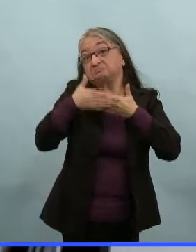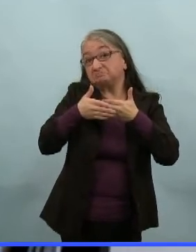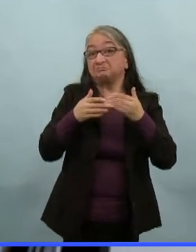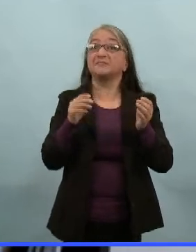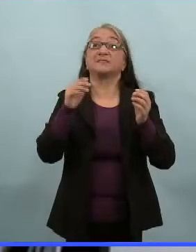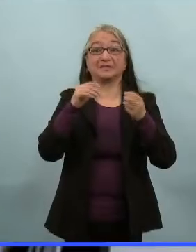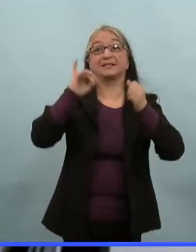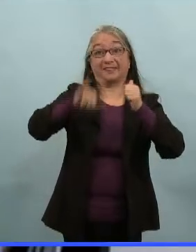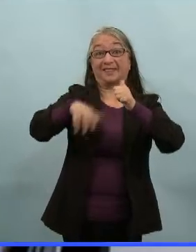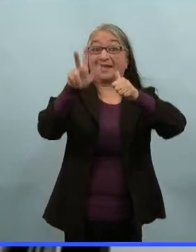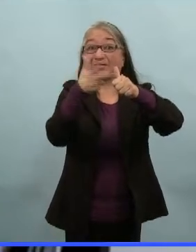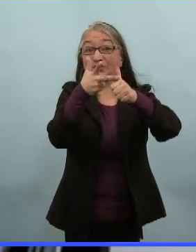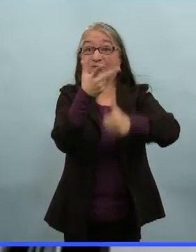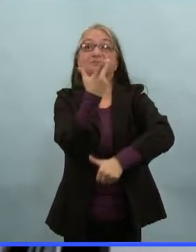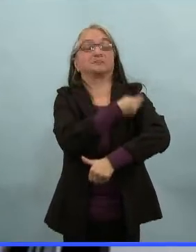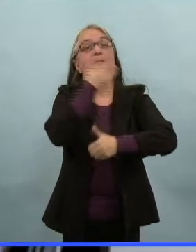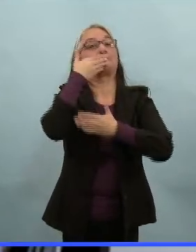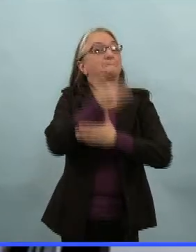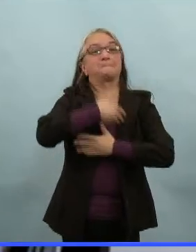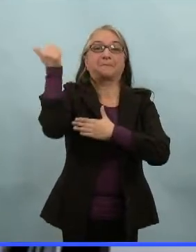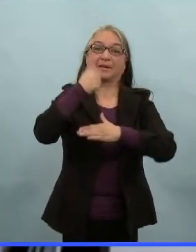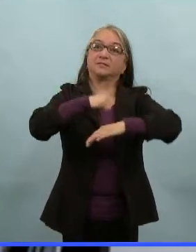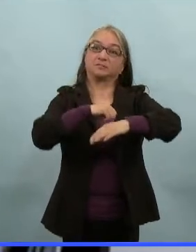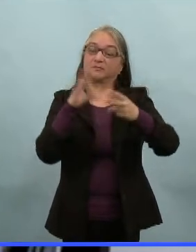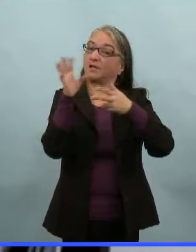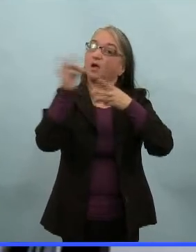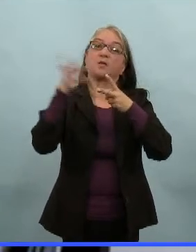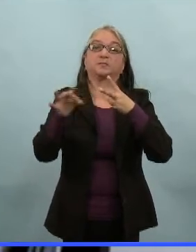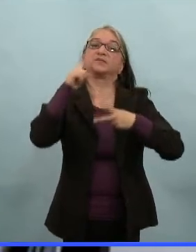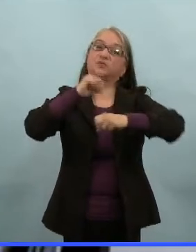so it's been um a week since i gave an update